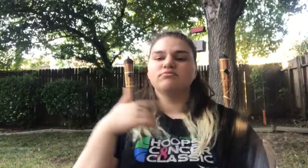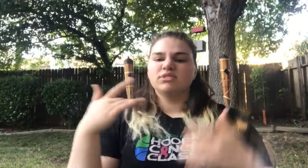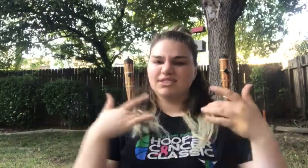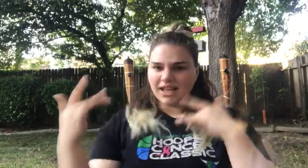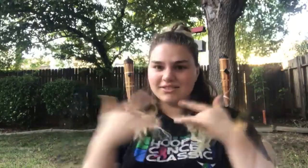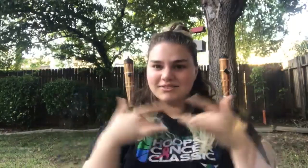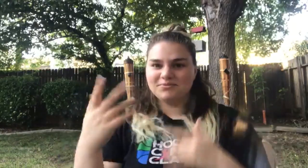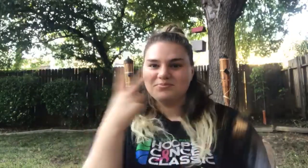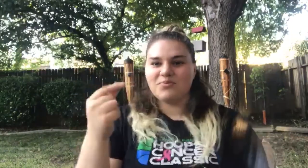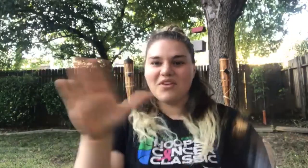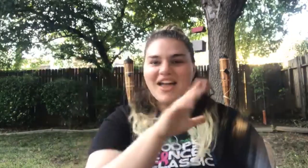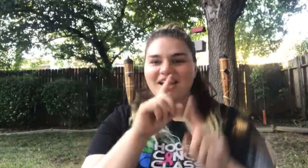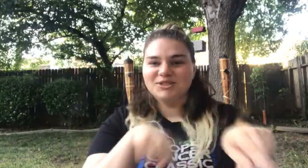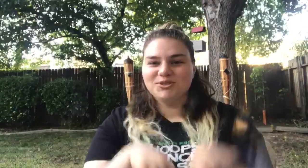I really am excited to see what your answer will be.